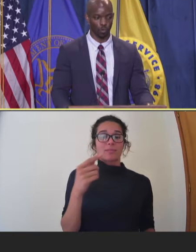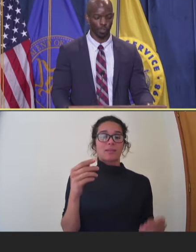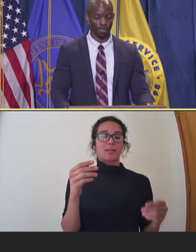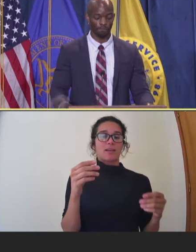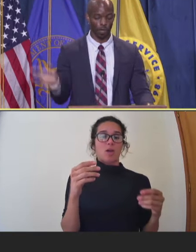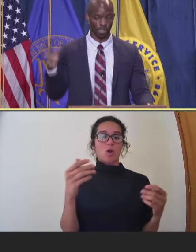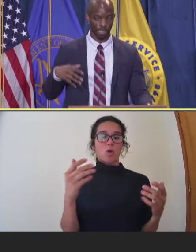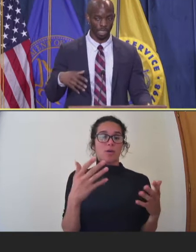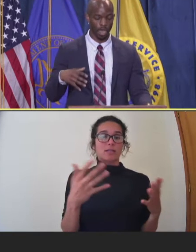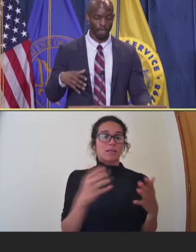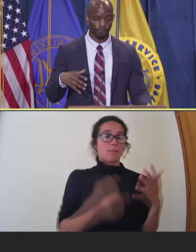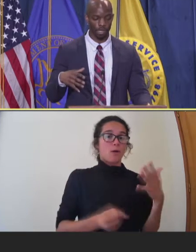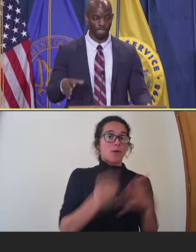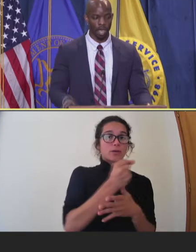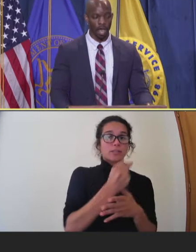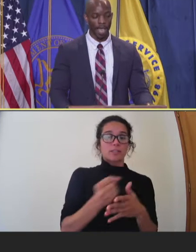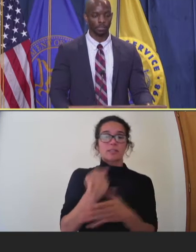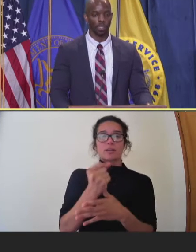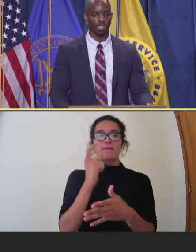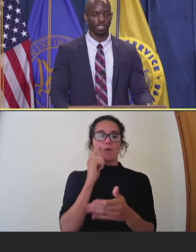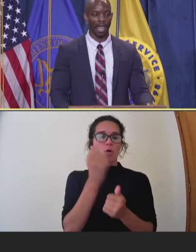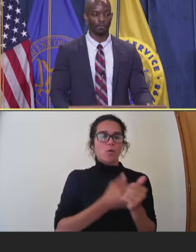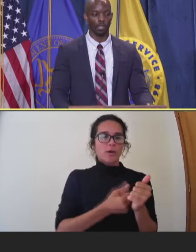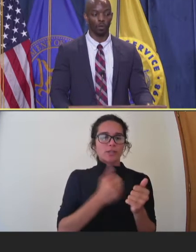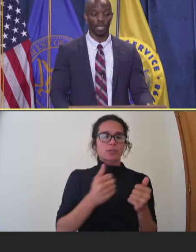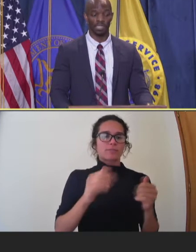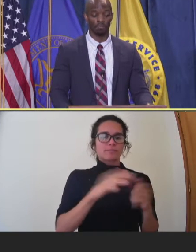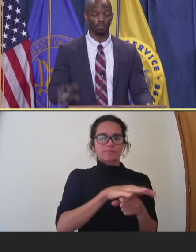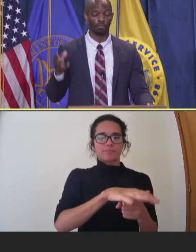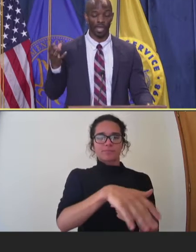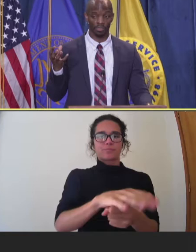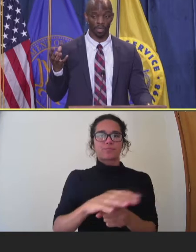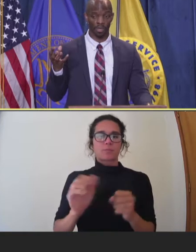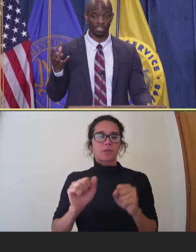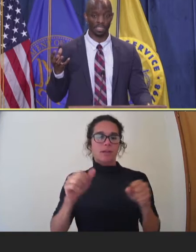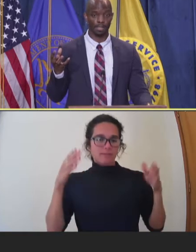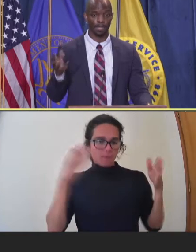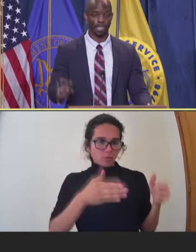where we can focus in our efforts as well as just having an awareness of the breadth of systemic and